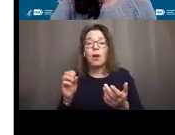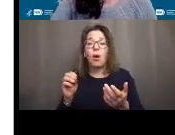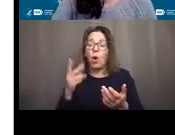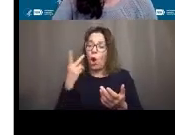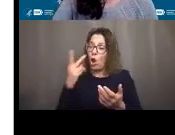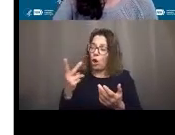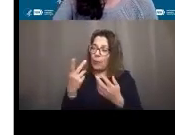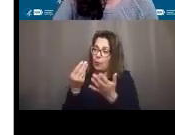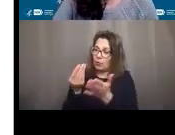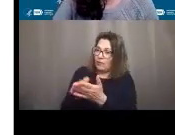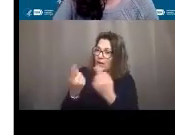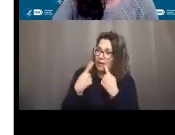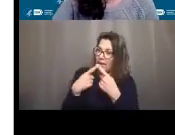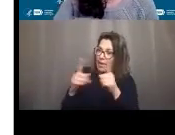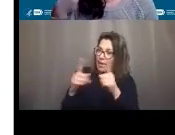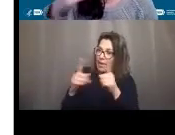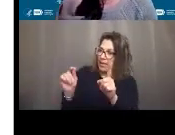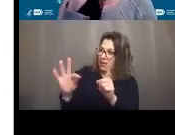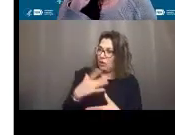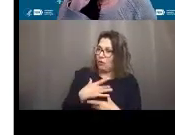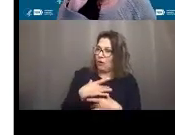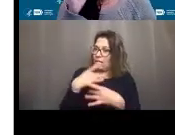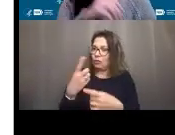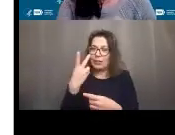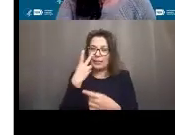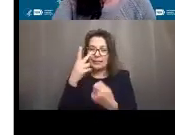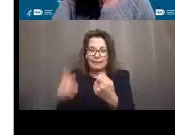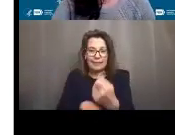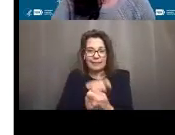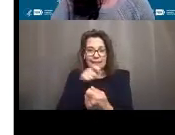This is for scientists with outstanding records of creativity